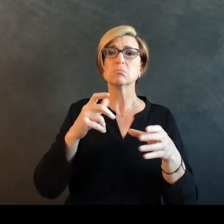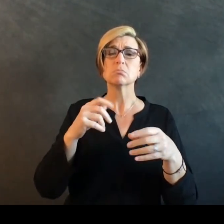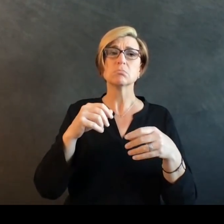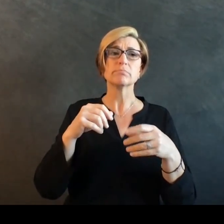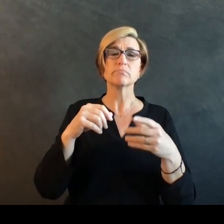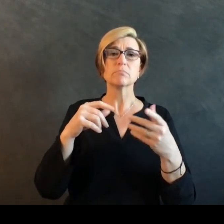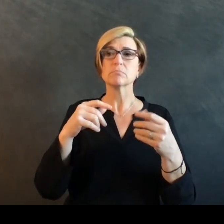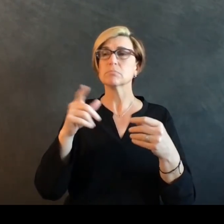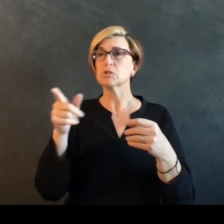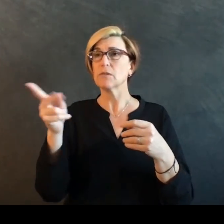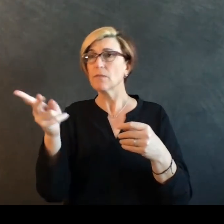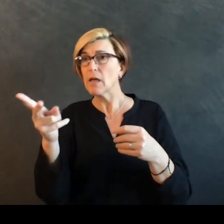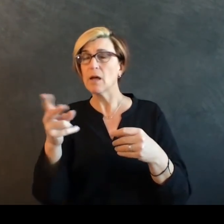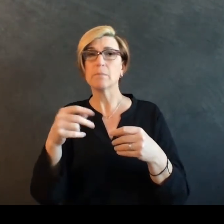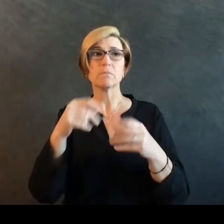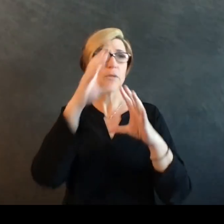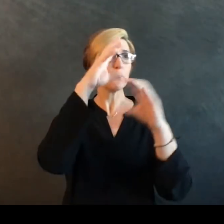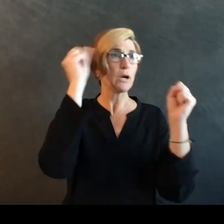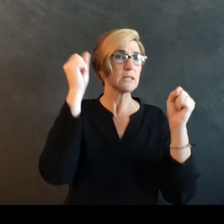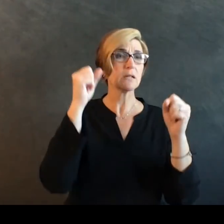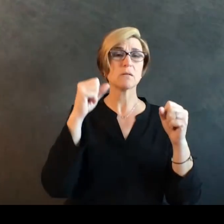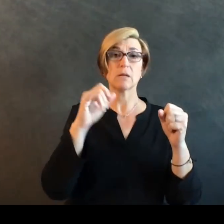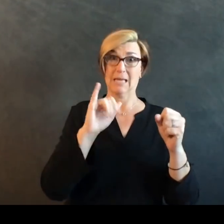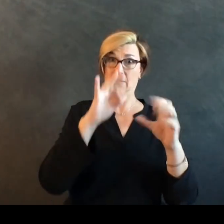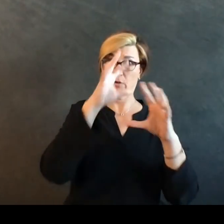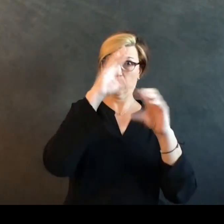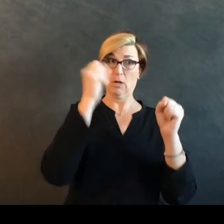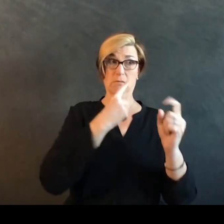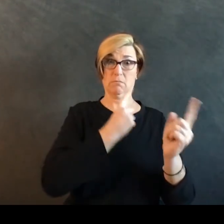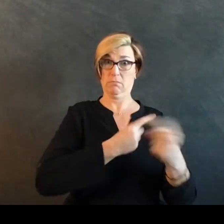when the president is ready and thinks we should do the next stage we're ready